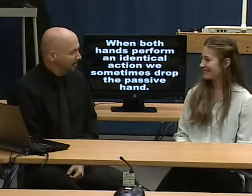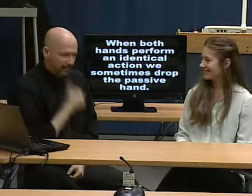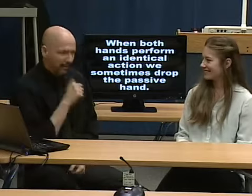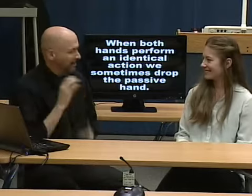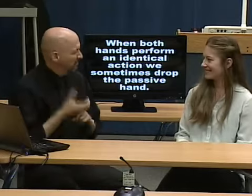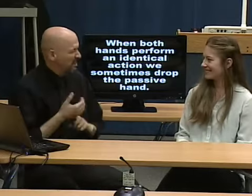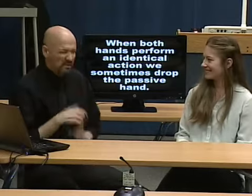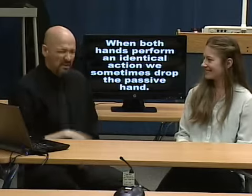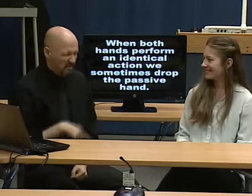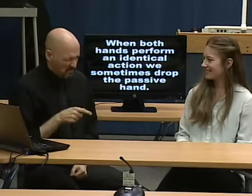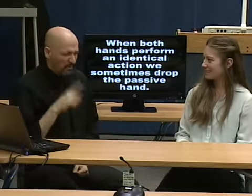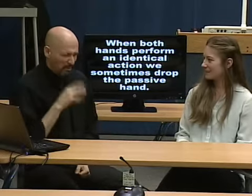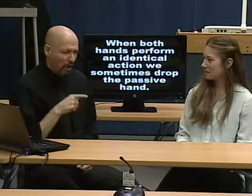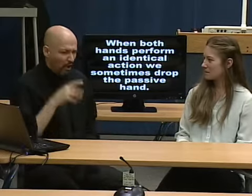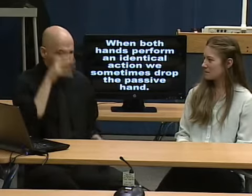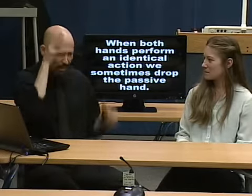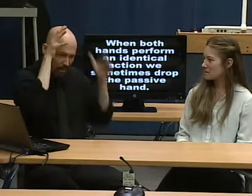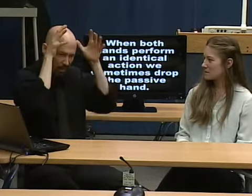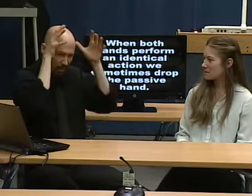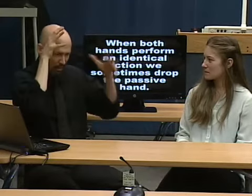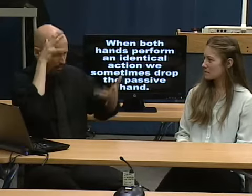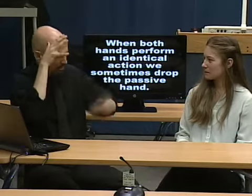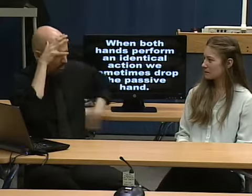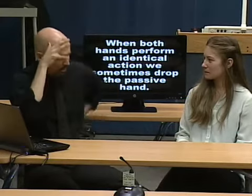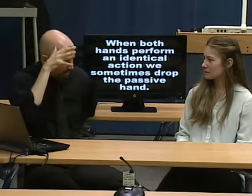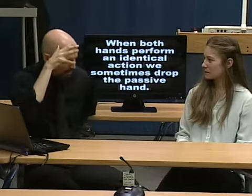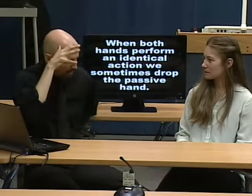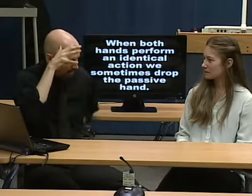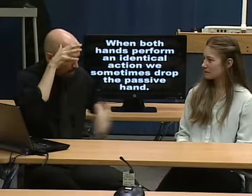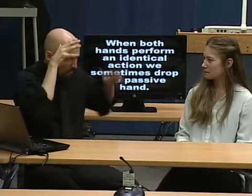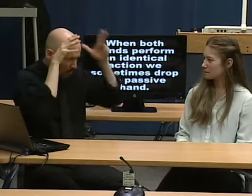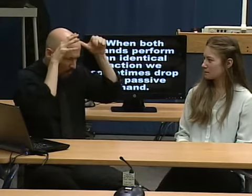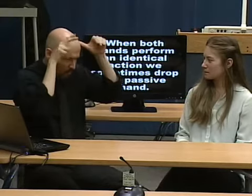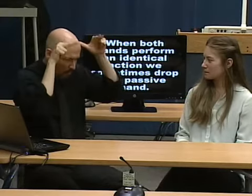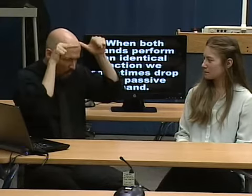It's not assimilation. It's removing use of the second hand.